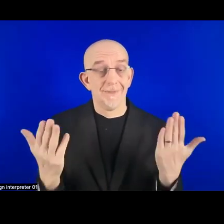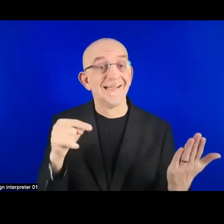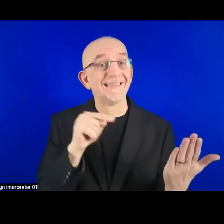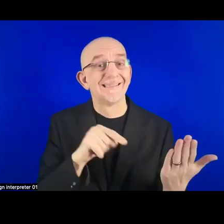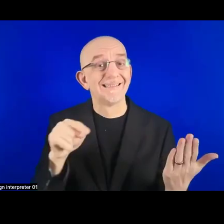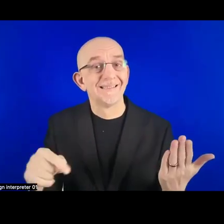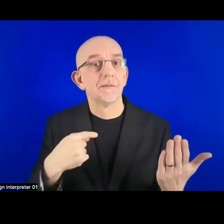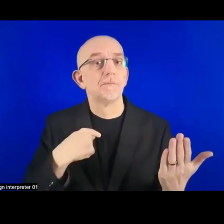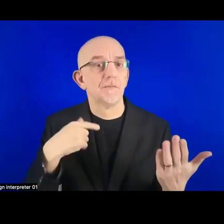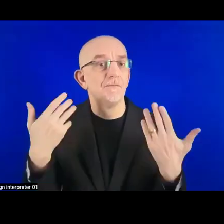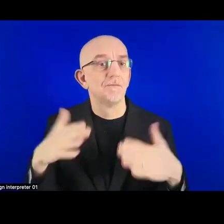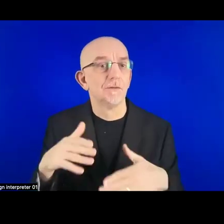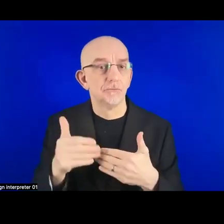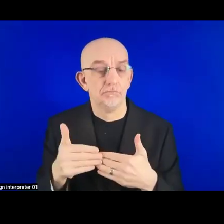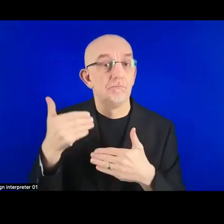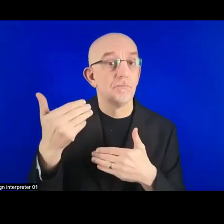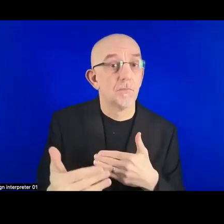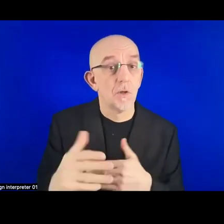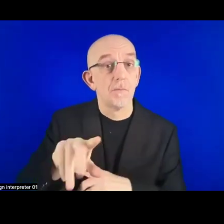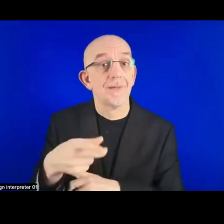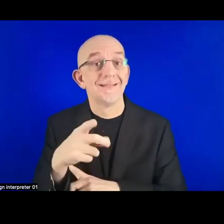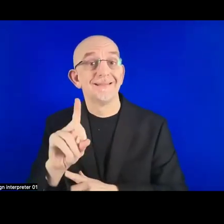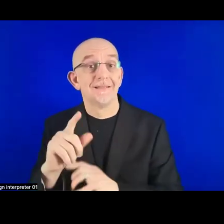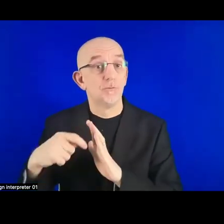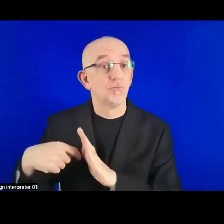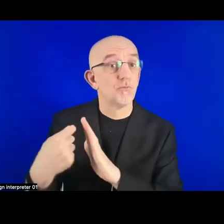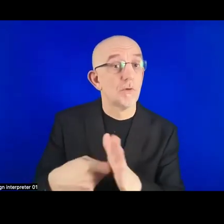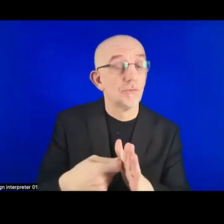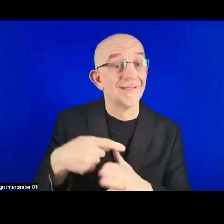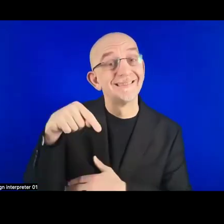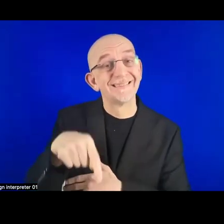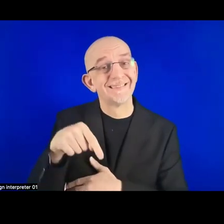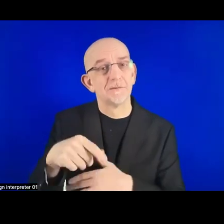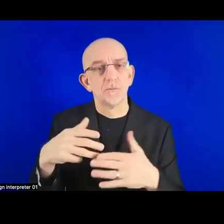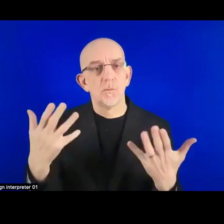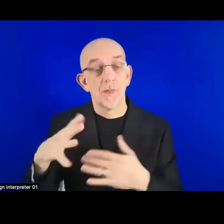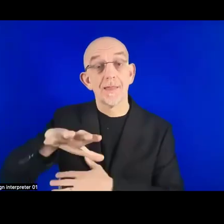the UN Convention on the Rights of Persons with Disabilities. Since Then, I have